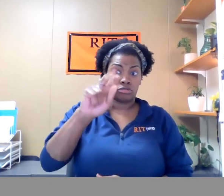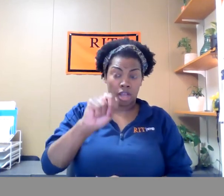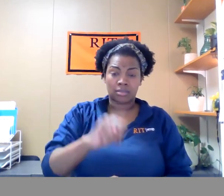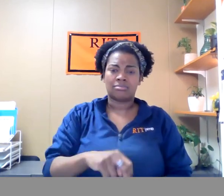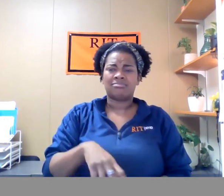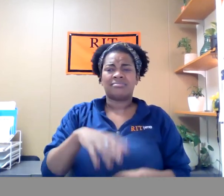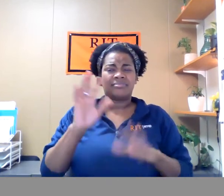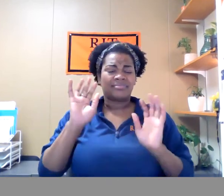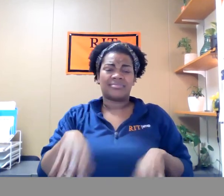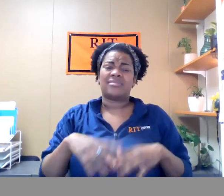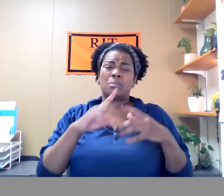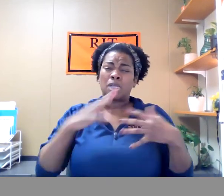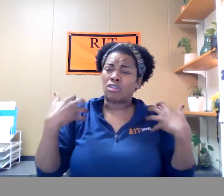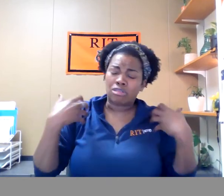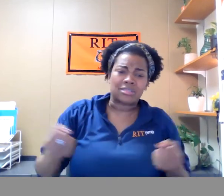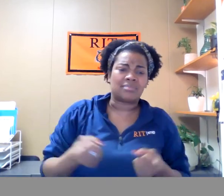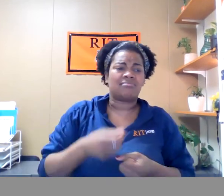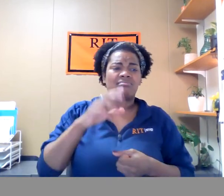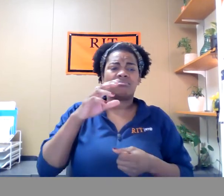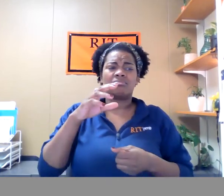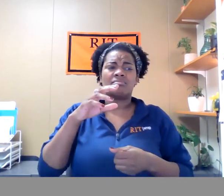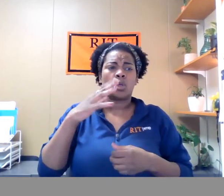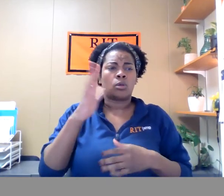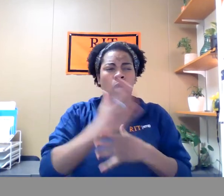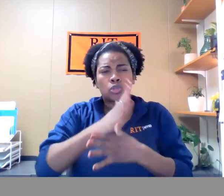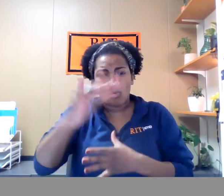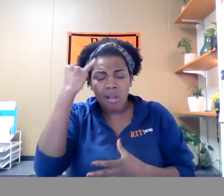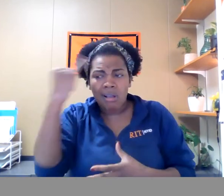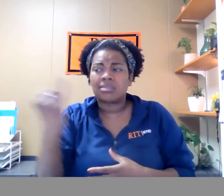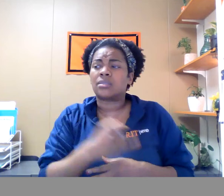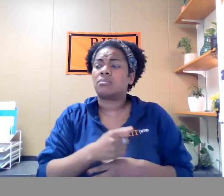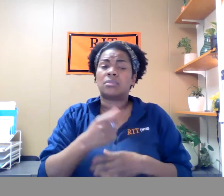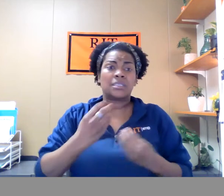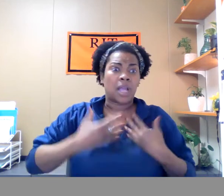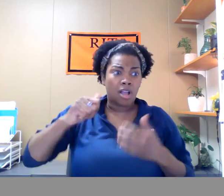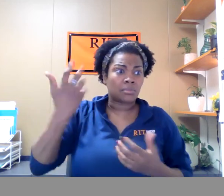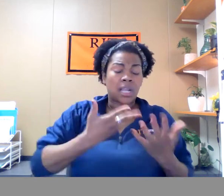Your personality is bright and shiny. You want people to see that.